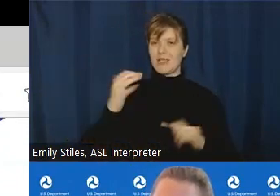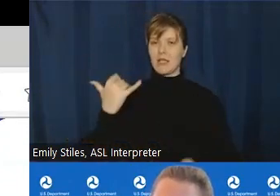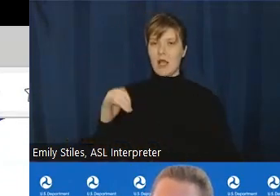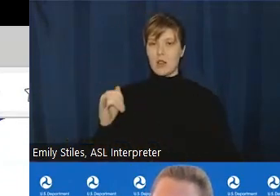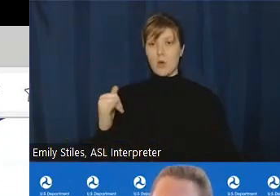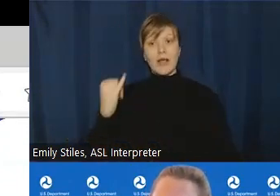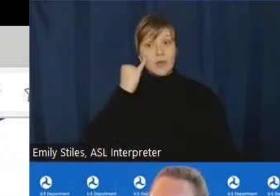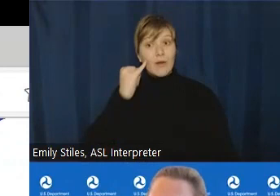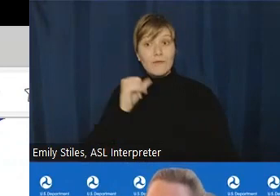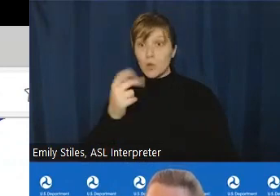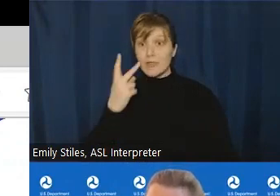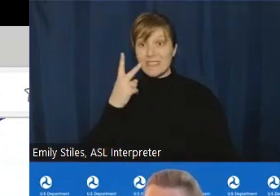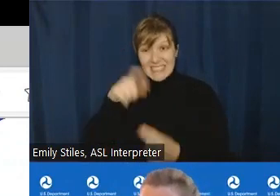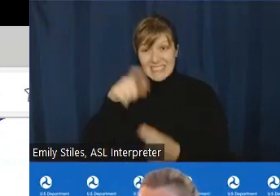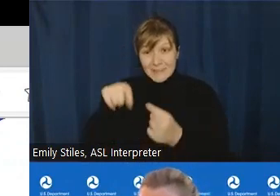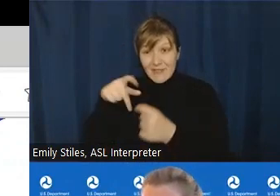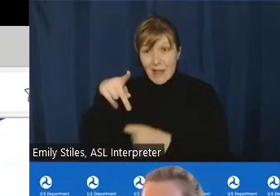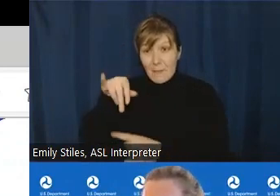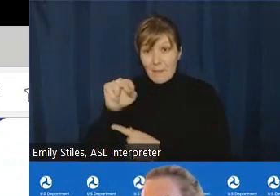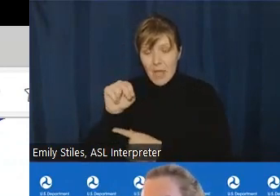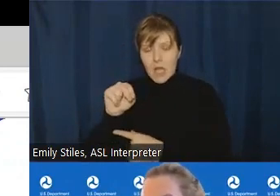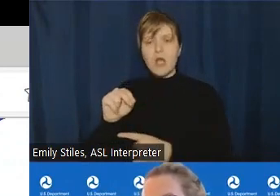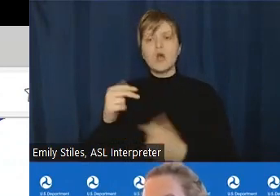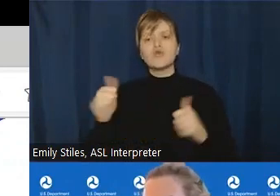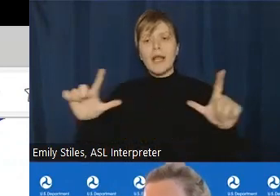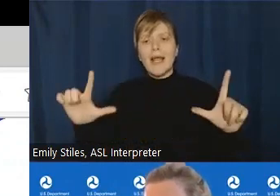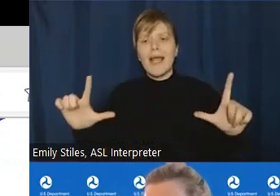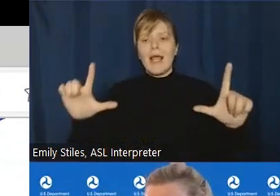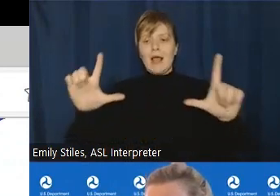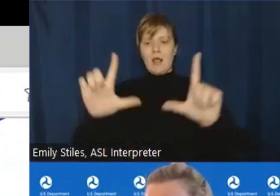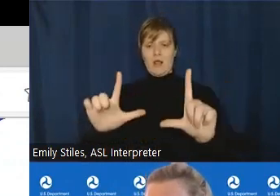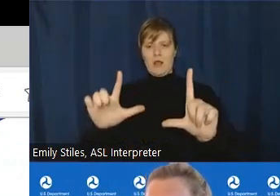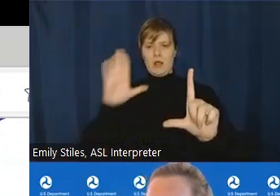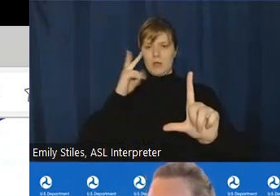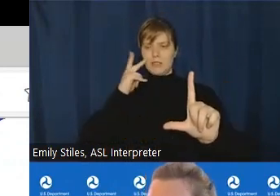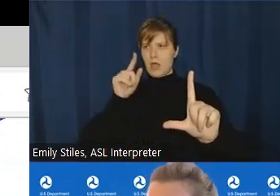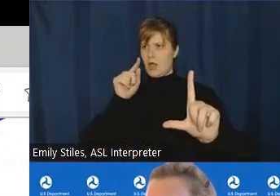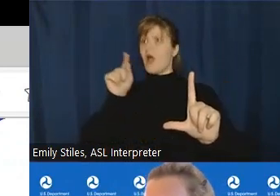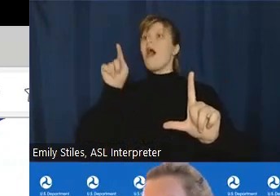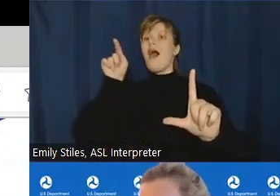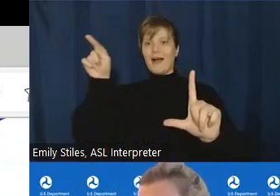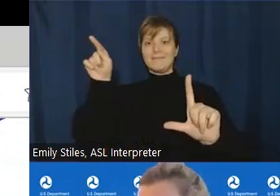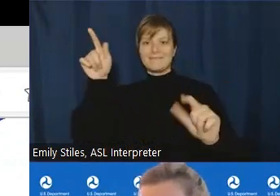looking at, go one town over and you can see if it covers your service area. In this case, it does.